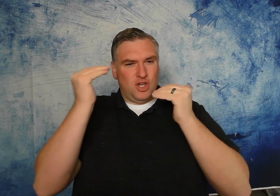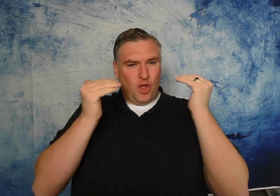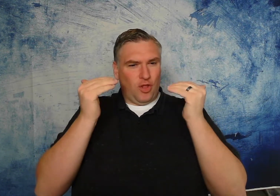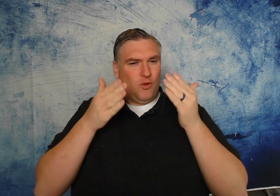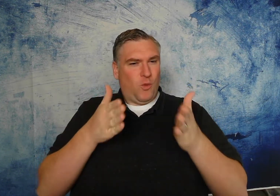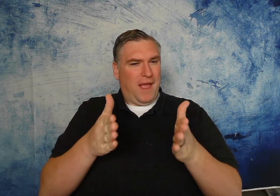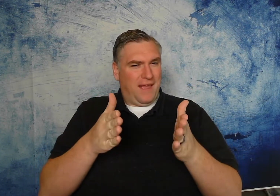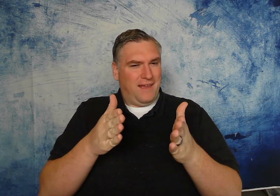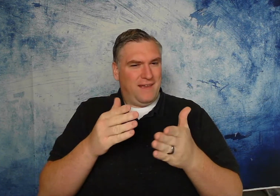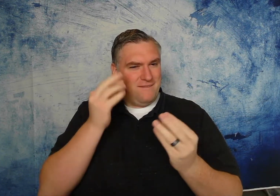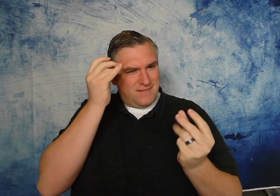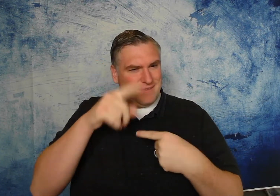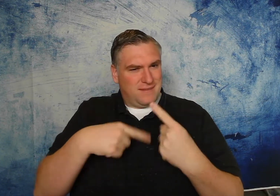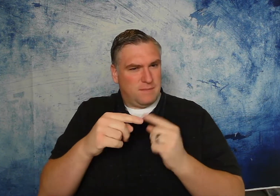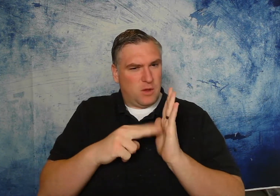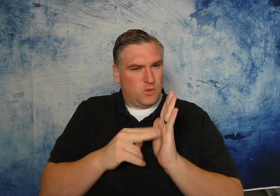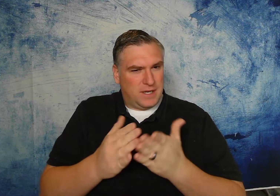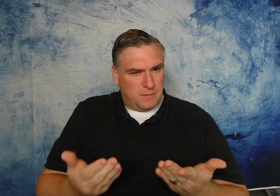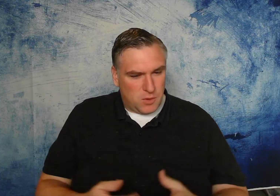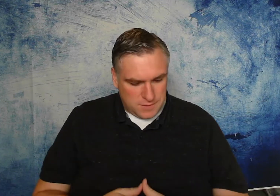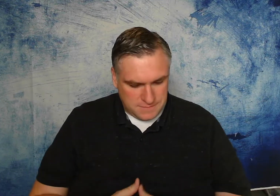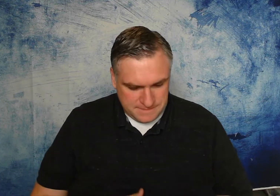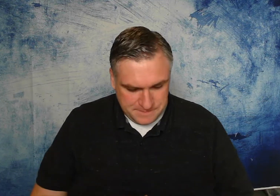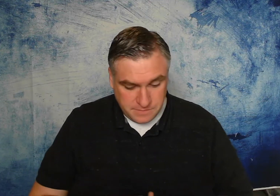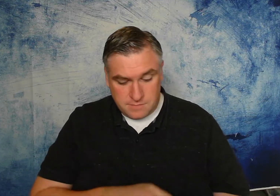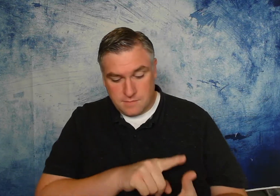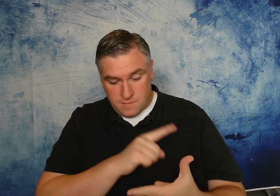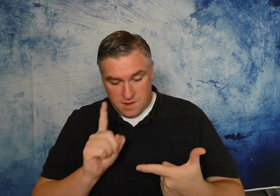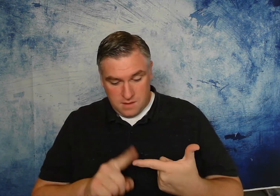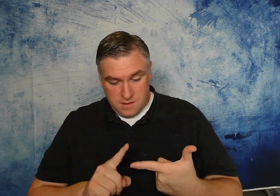how to use that adult way of thinking about picking a book and reading.